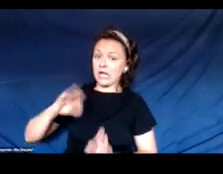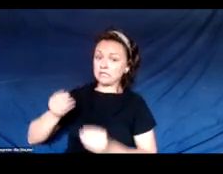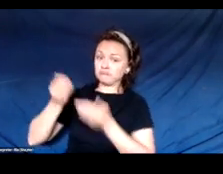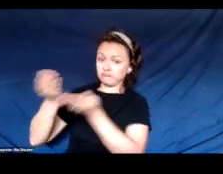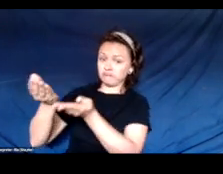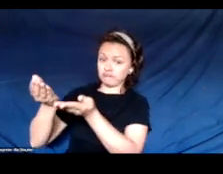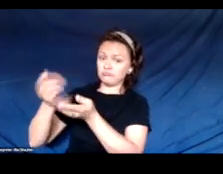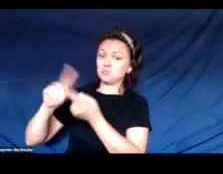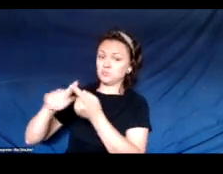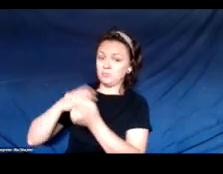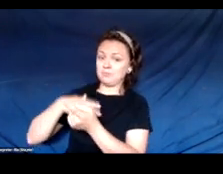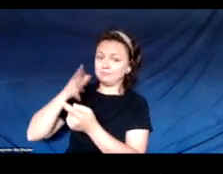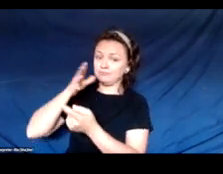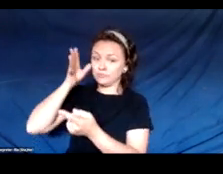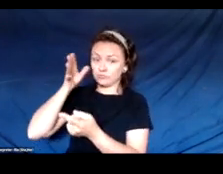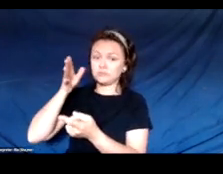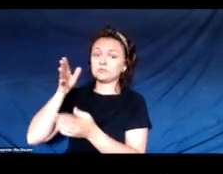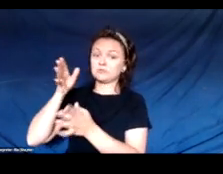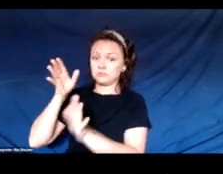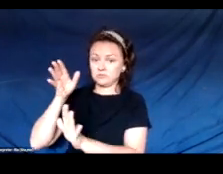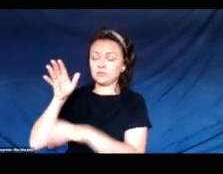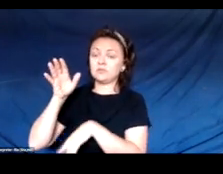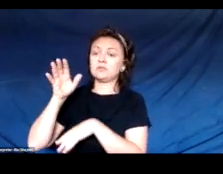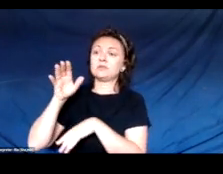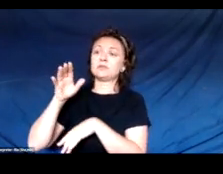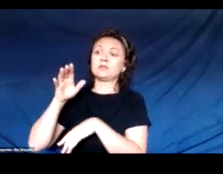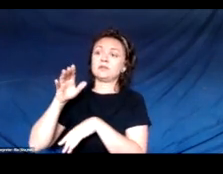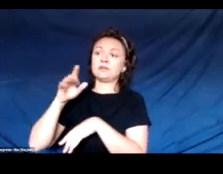during the first of